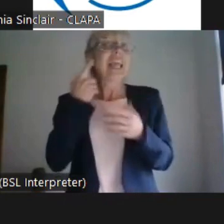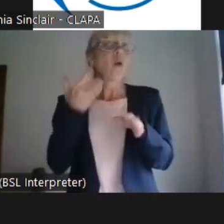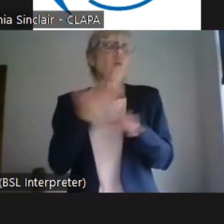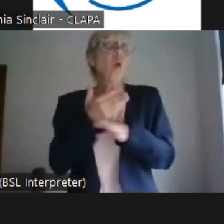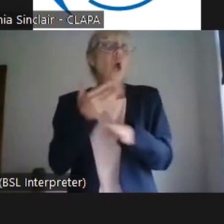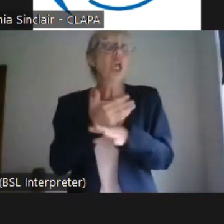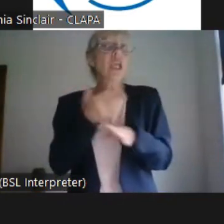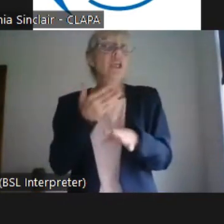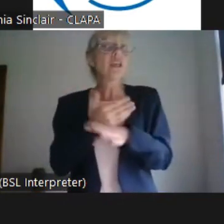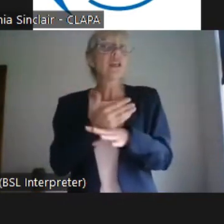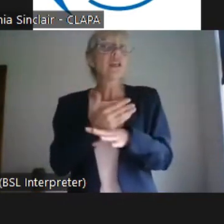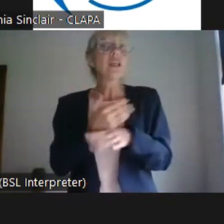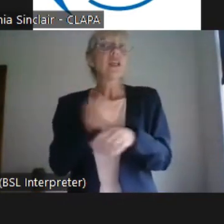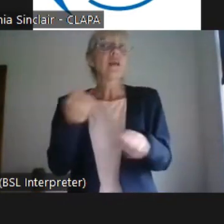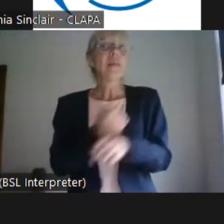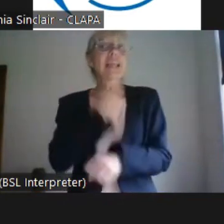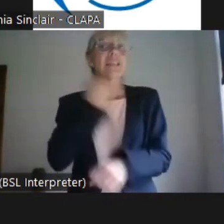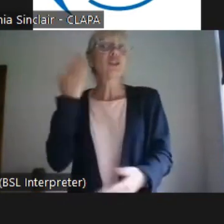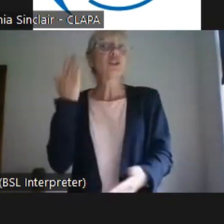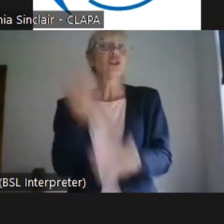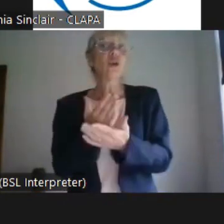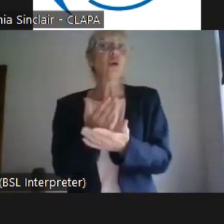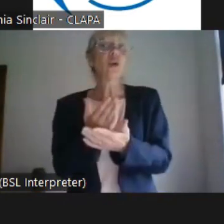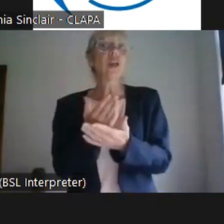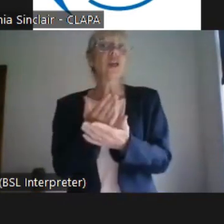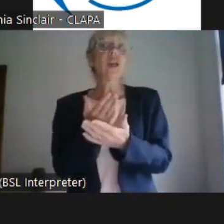that's there just to make sure that there's not actually a sensory neural hearing loss as